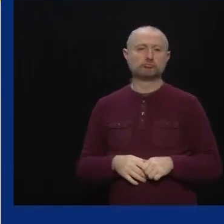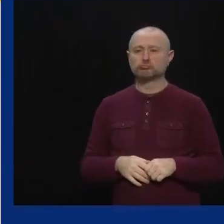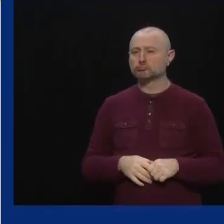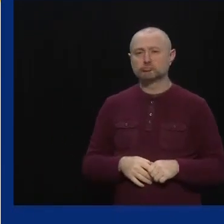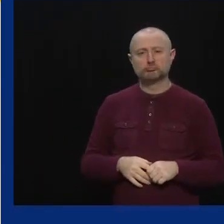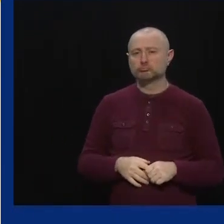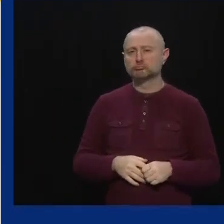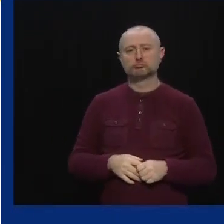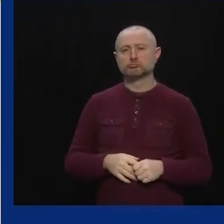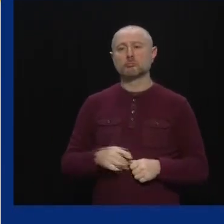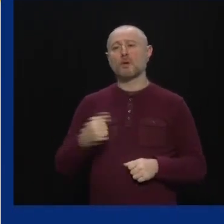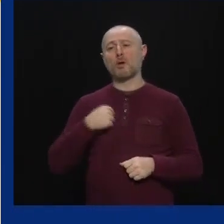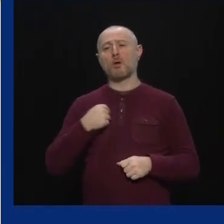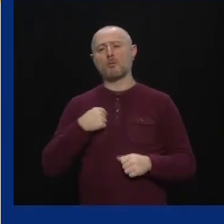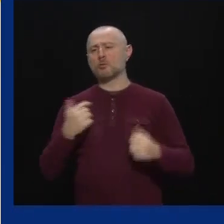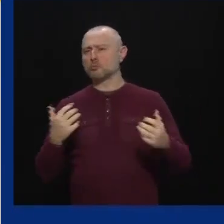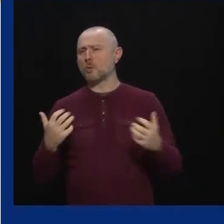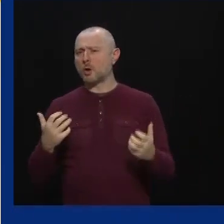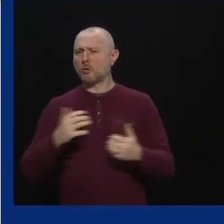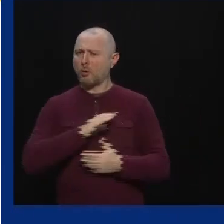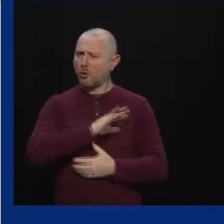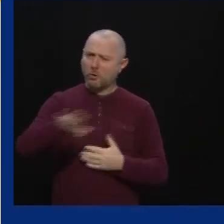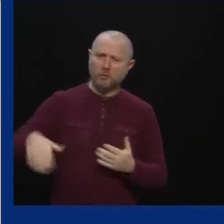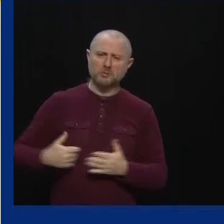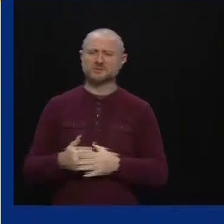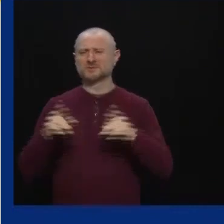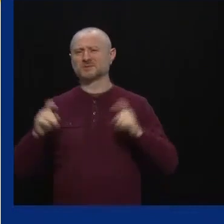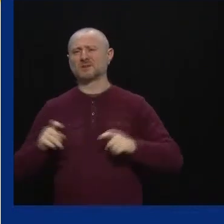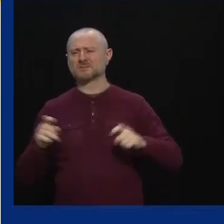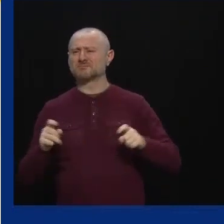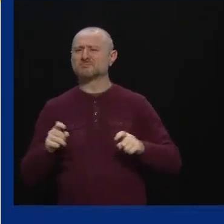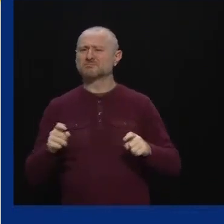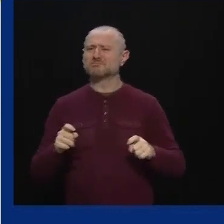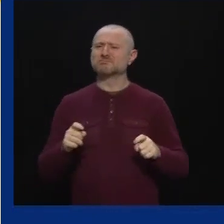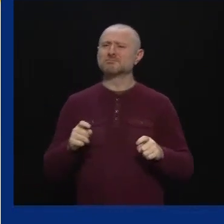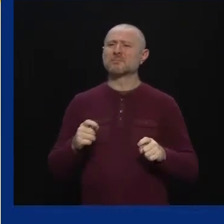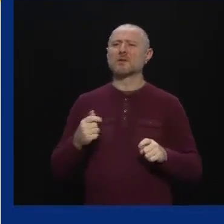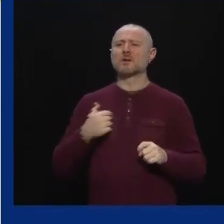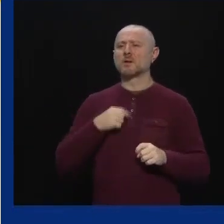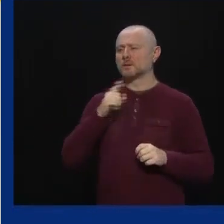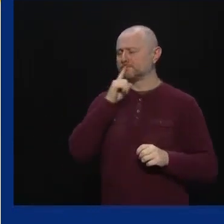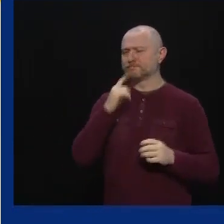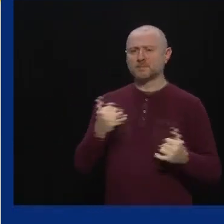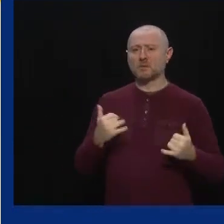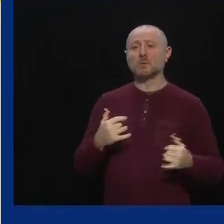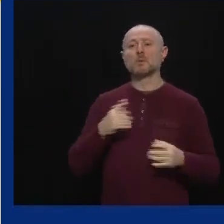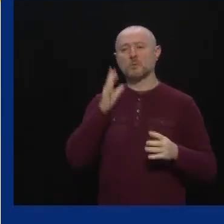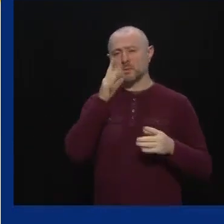AND I DON'T KNOW IF THERE'S ANOTHER STATE THAT HAS AS MANY